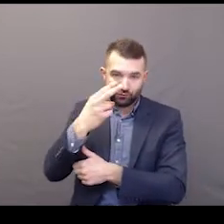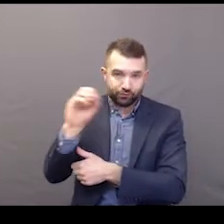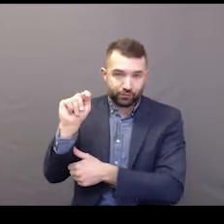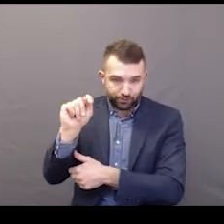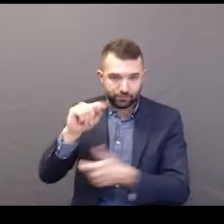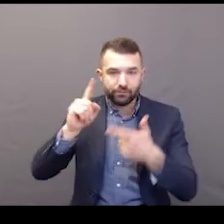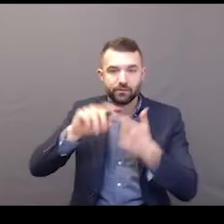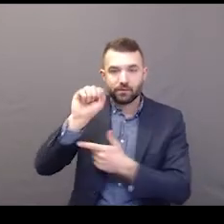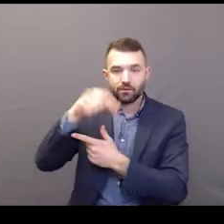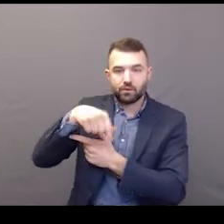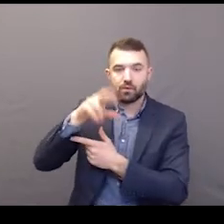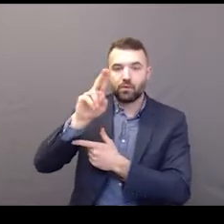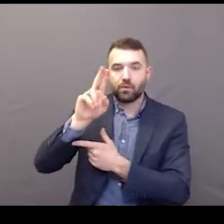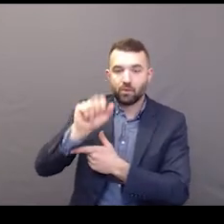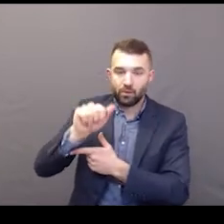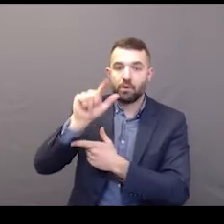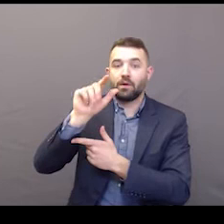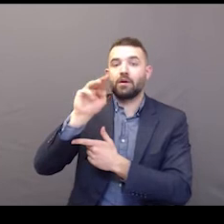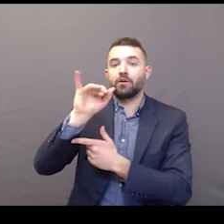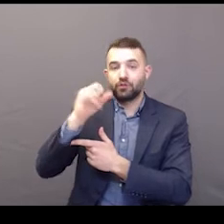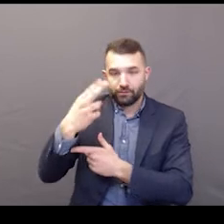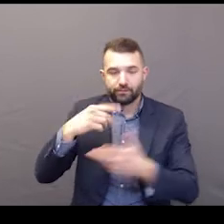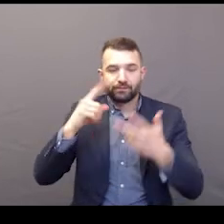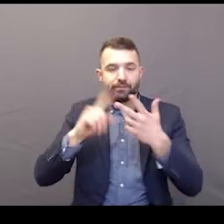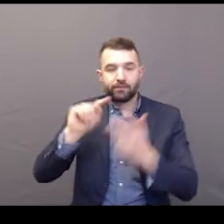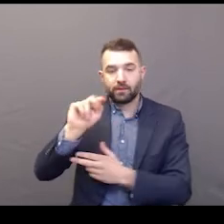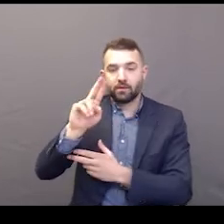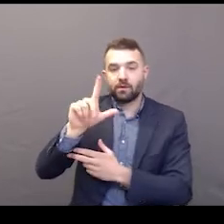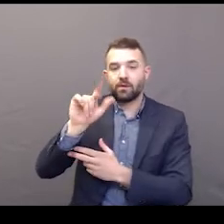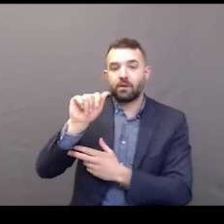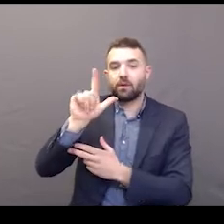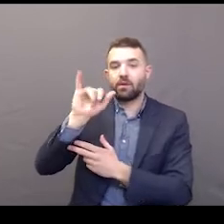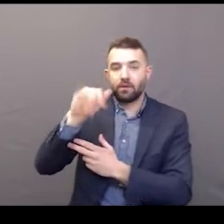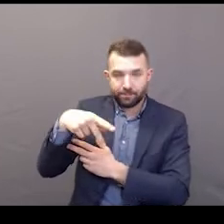We strive to strengthen the government-to-government relationships, understand the sovereign immunity